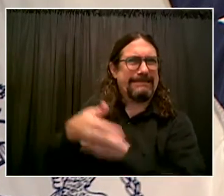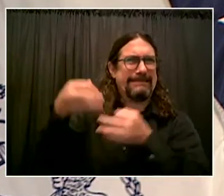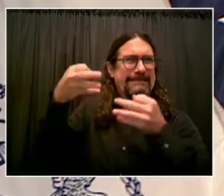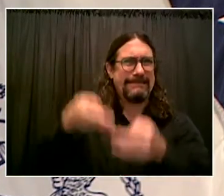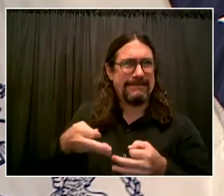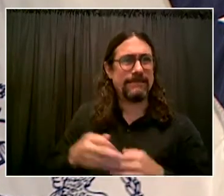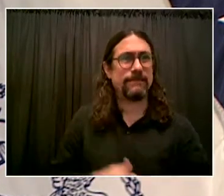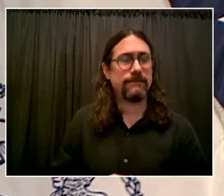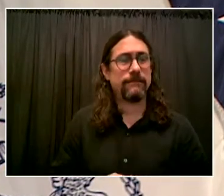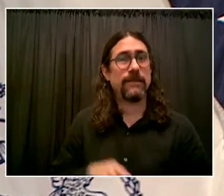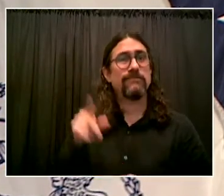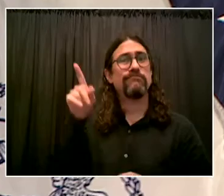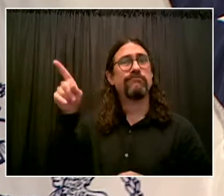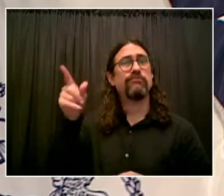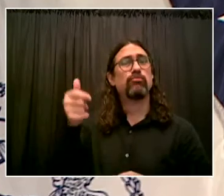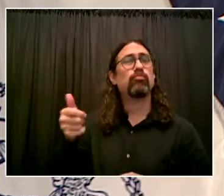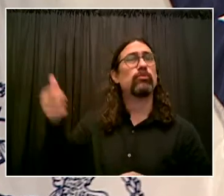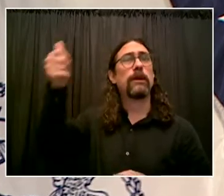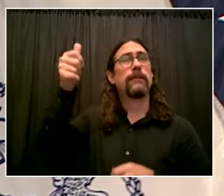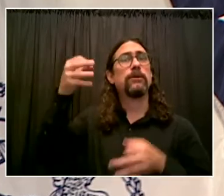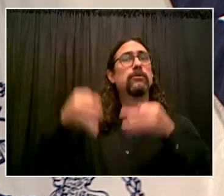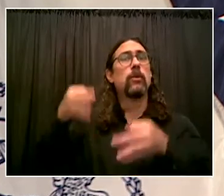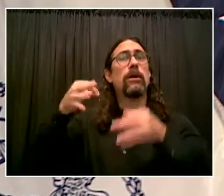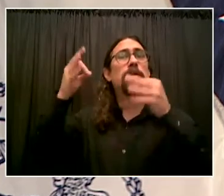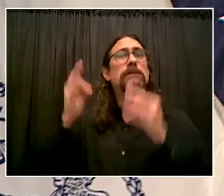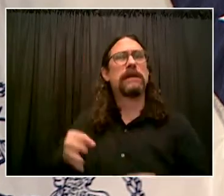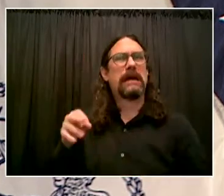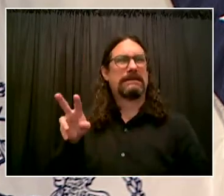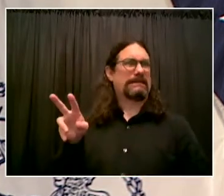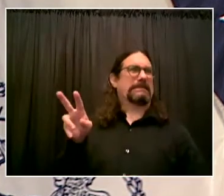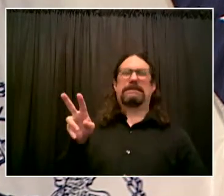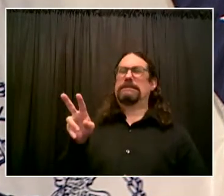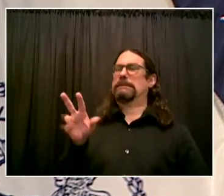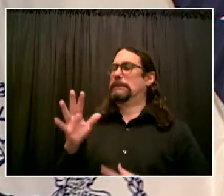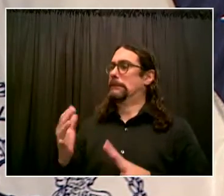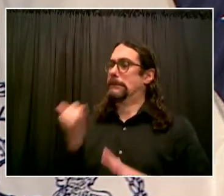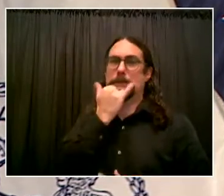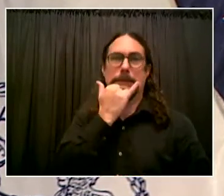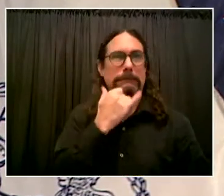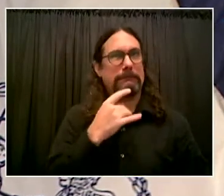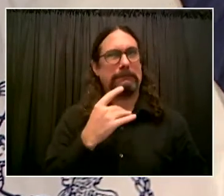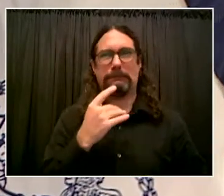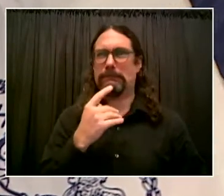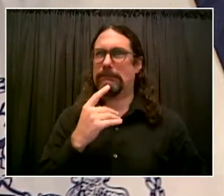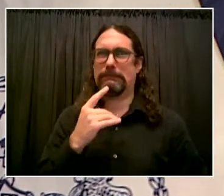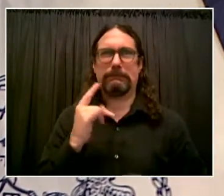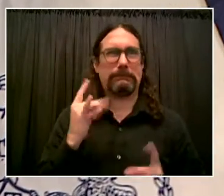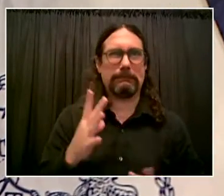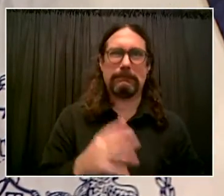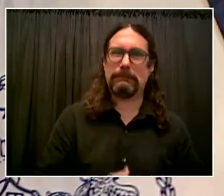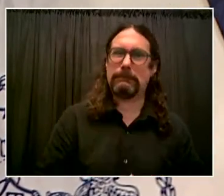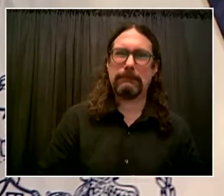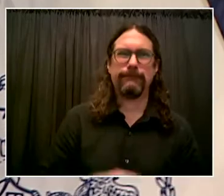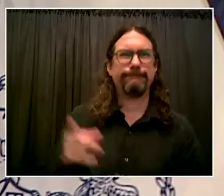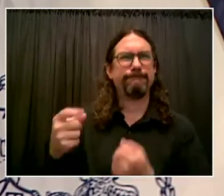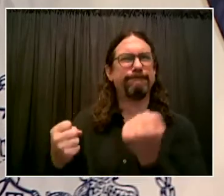DONE IN THE DEAD OF NIGHT AND IT REFLECTS T HE SUPREME COURT IS PROFOUNDLY OUT OF TOUCH WITH THE AMERICAN